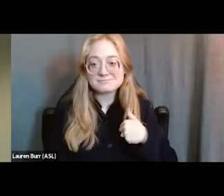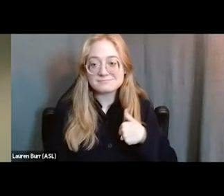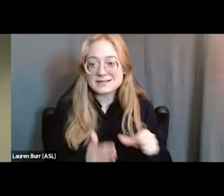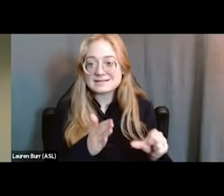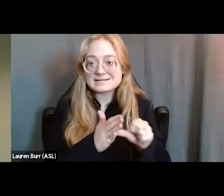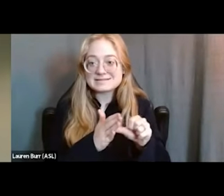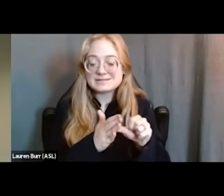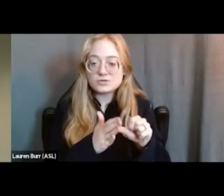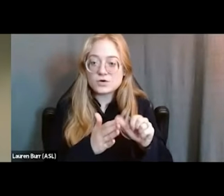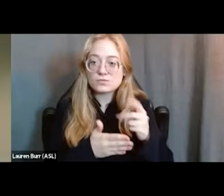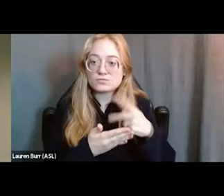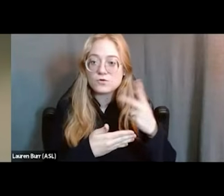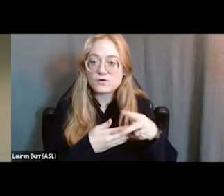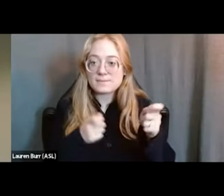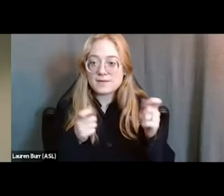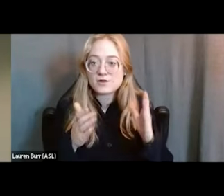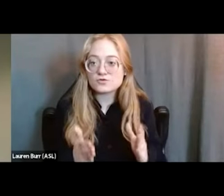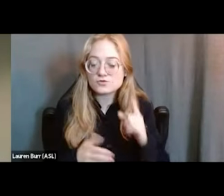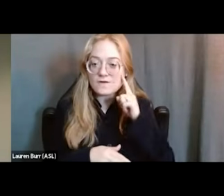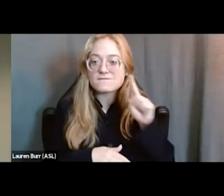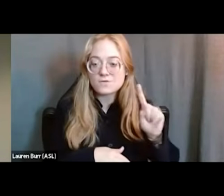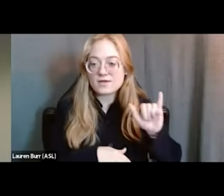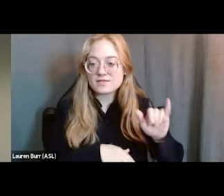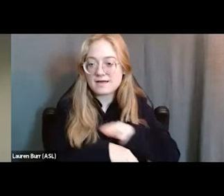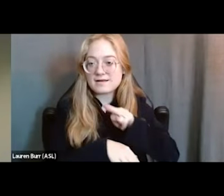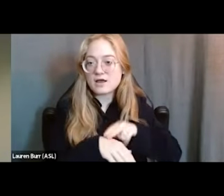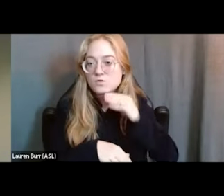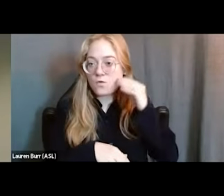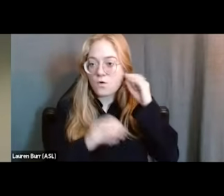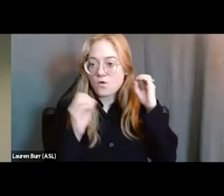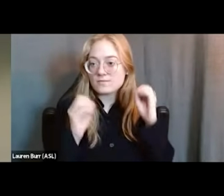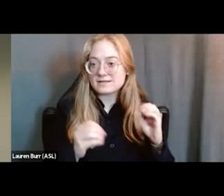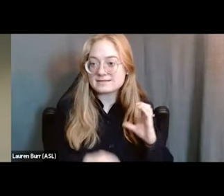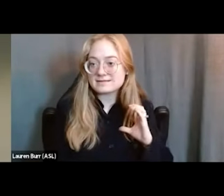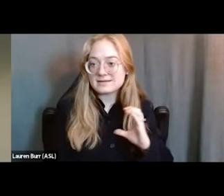with the National Healthcare for the Homeless Council and National Institute for Medical Respite Care.